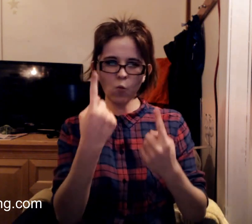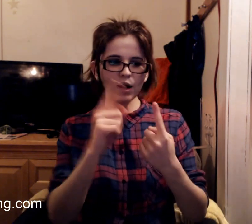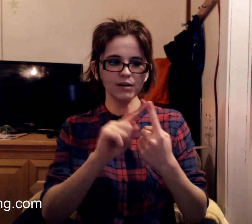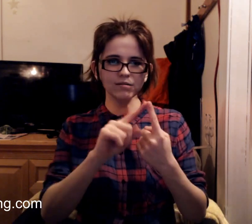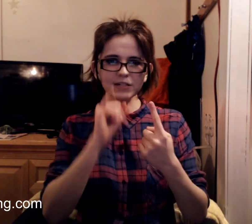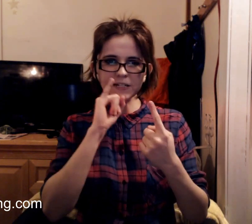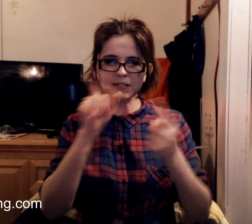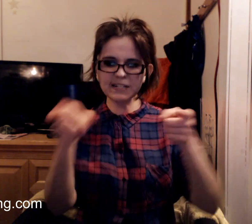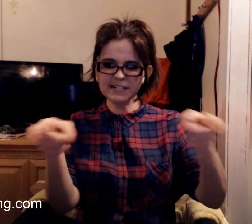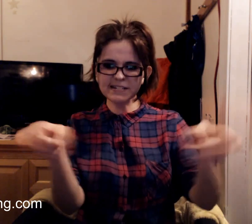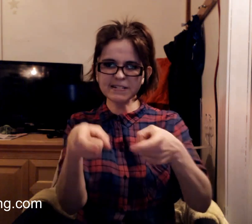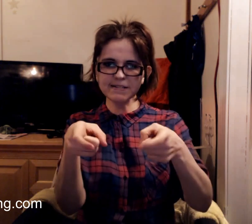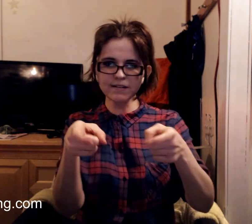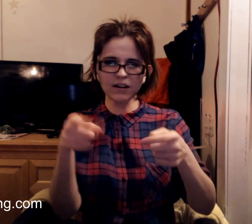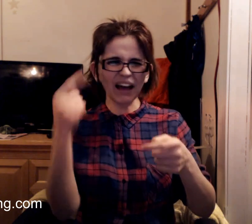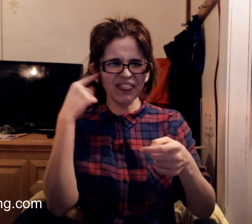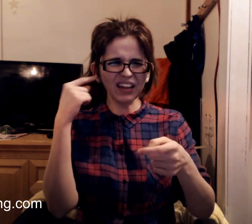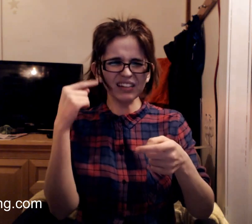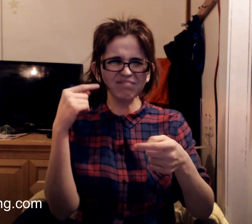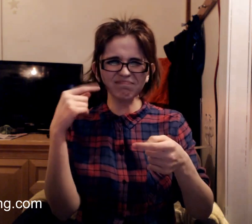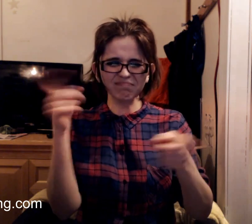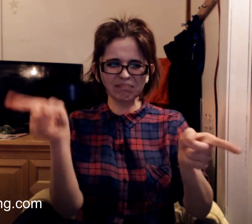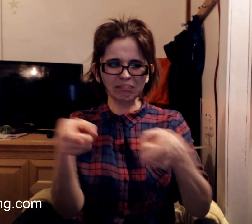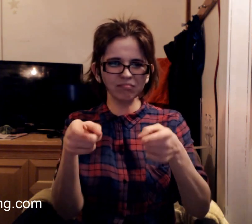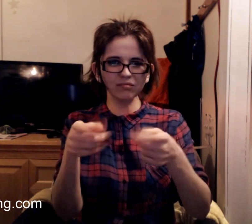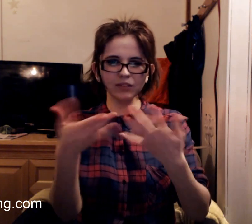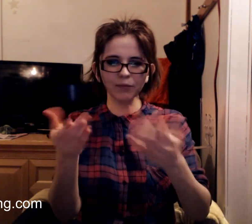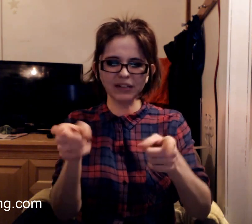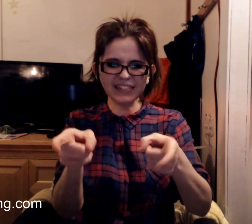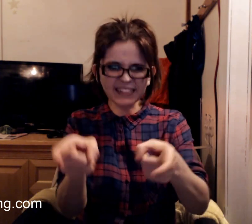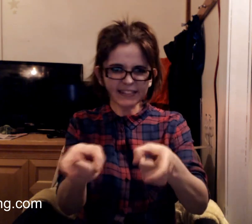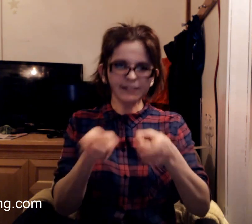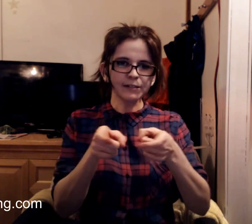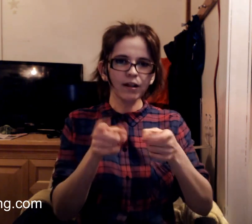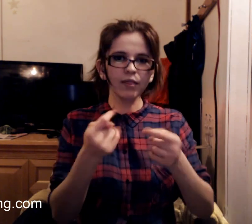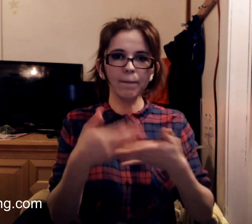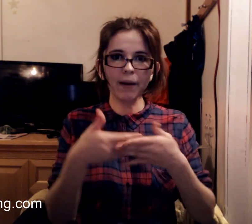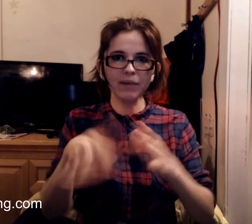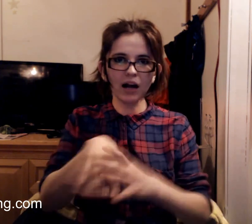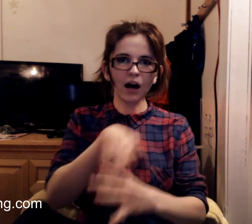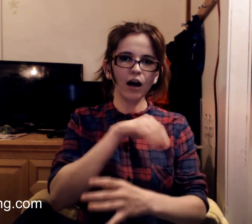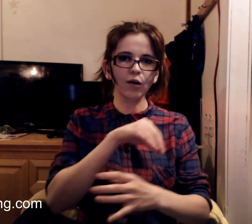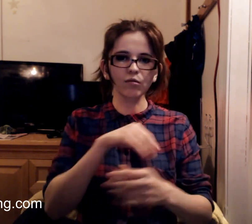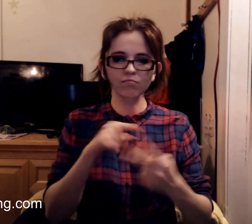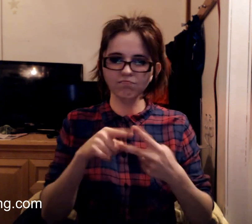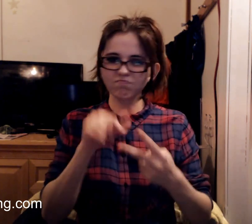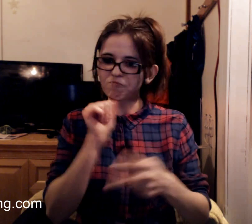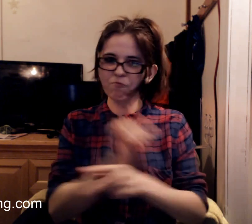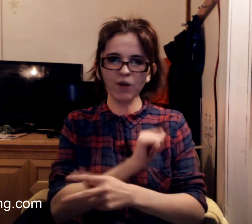1) Obstetrical forceps - an instrument shaped like a pair of large spoons or salad tongs - to the baby's head to help guide the baby out of the birth canal. I think. It didn't work.